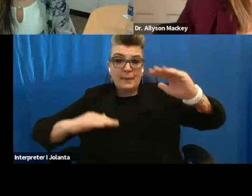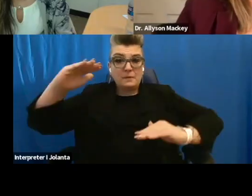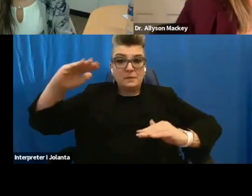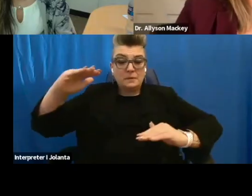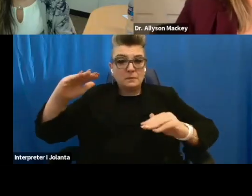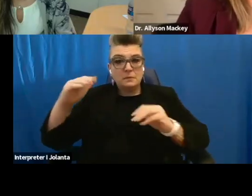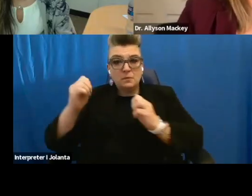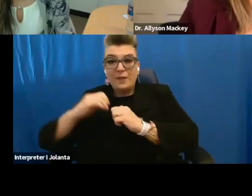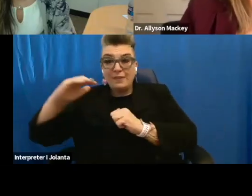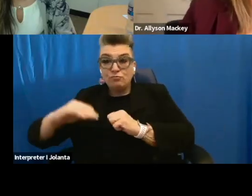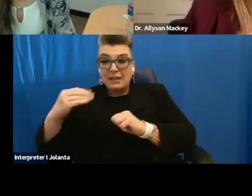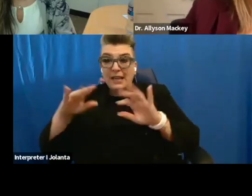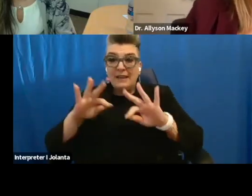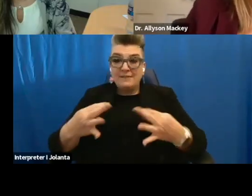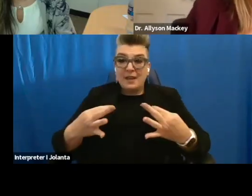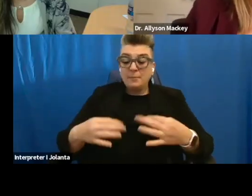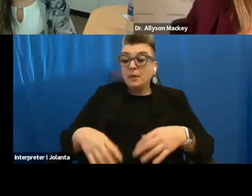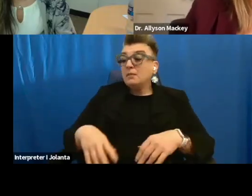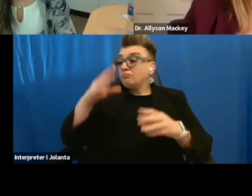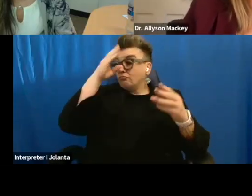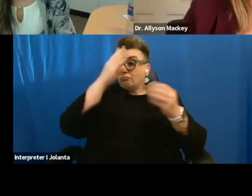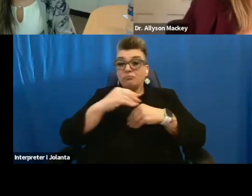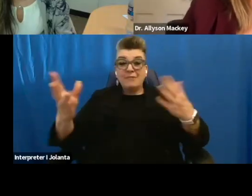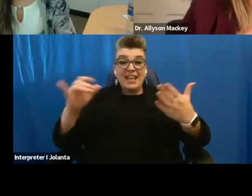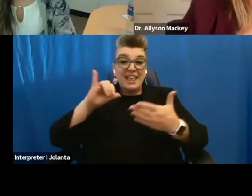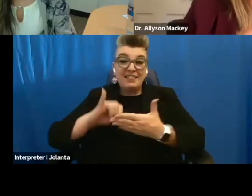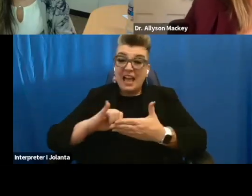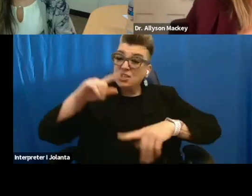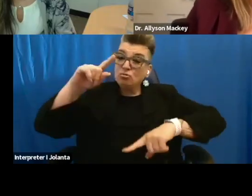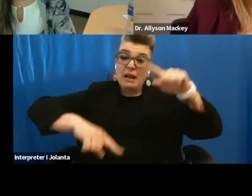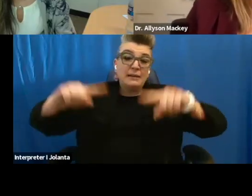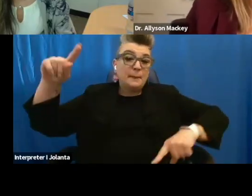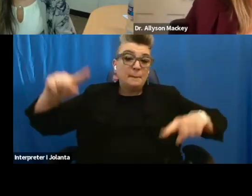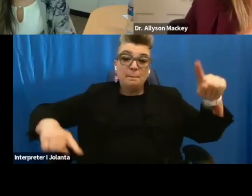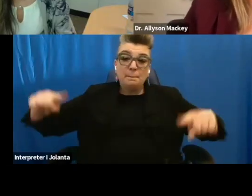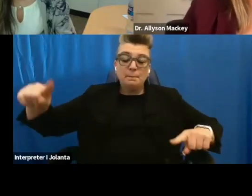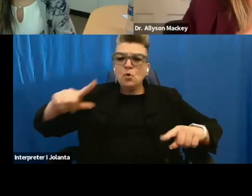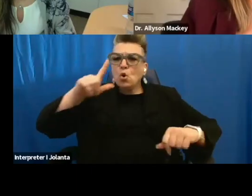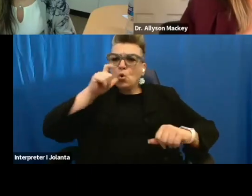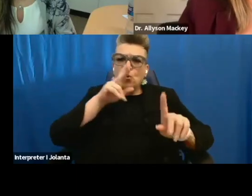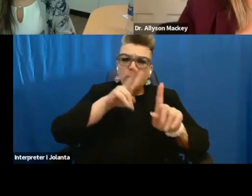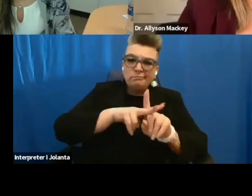experiment is it's randomized uh in terms of who is assigned to which condition right so